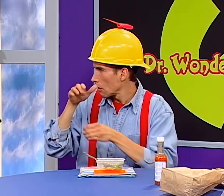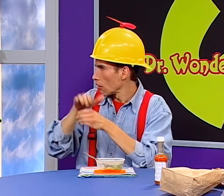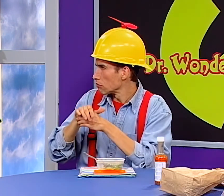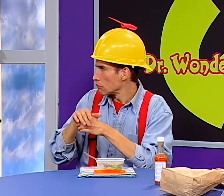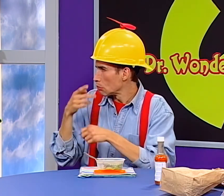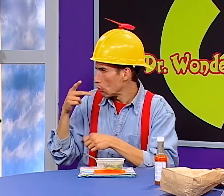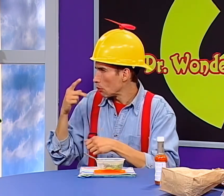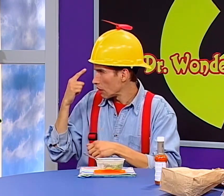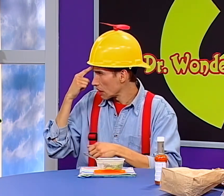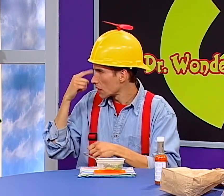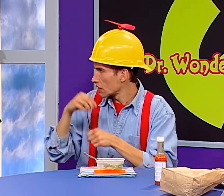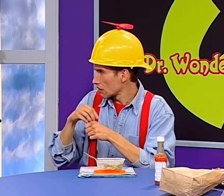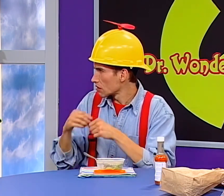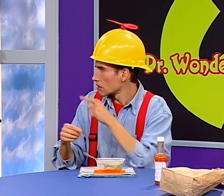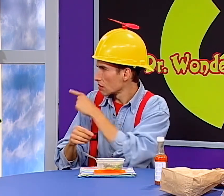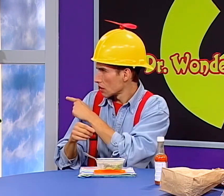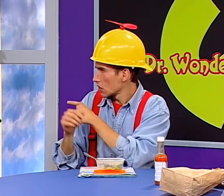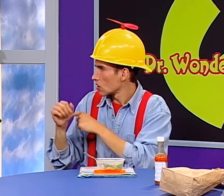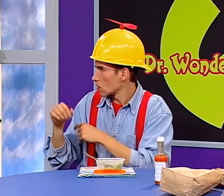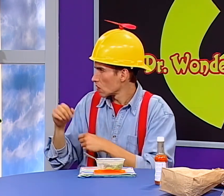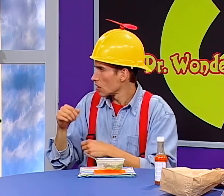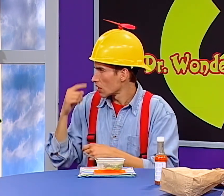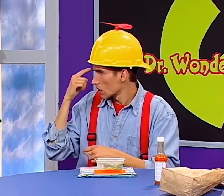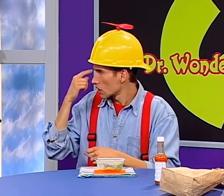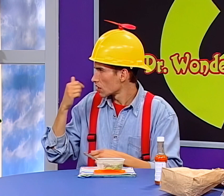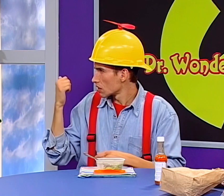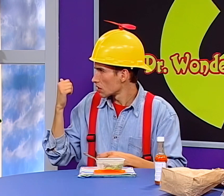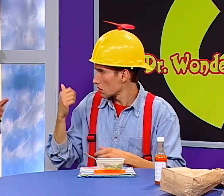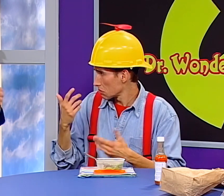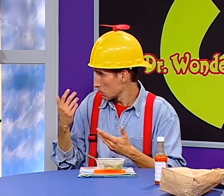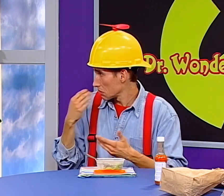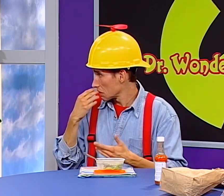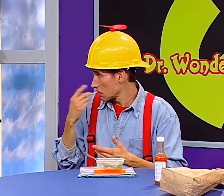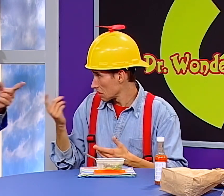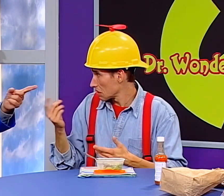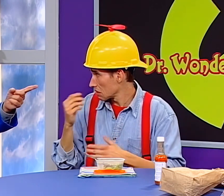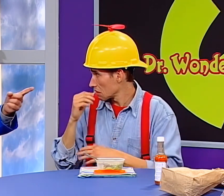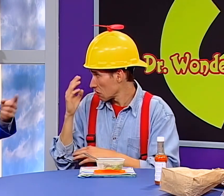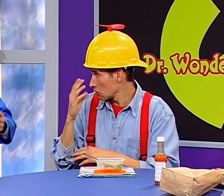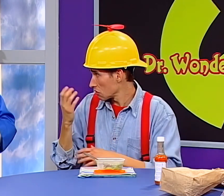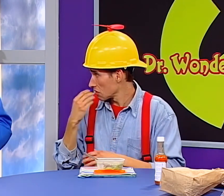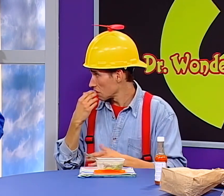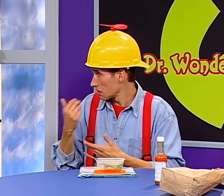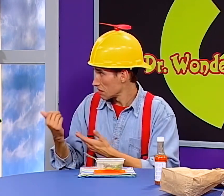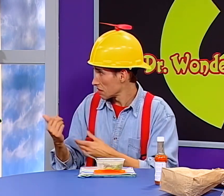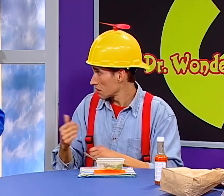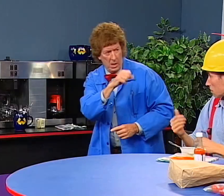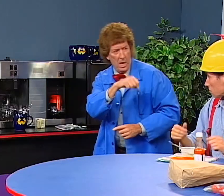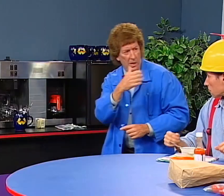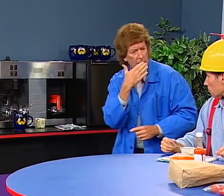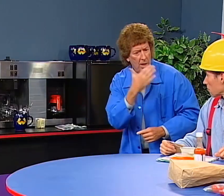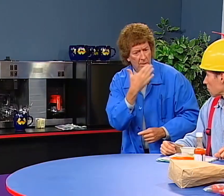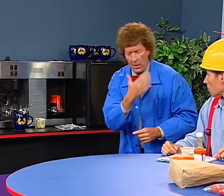IT'S THE ONE WITH THE PURPLE LID. YEAH, I THINK IT'S IN THERE. YOU CAN HAVE THAT FOR LUNCH. WOULD THAT BE ALL RIGHT?